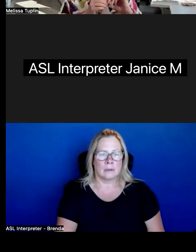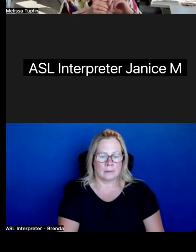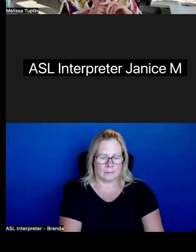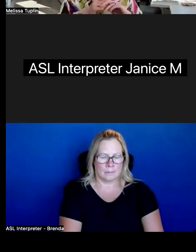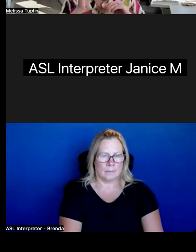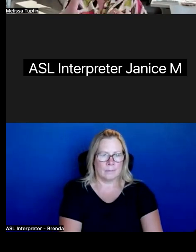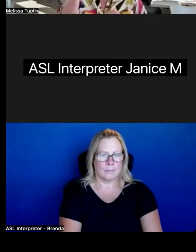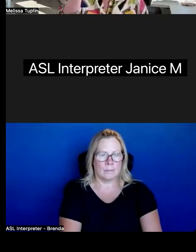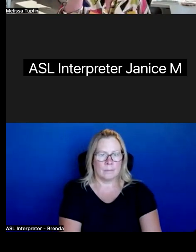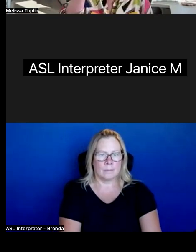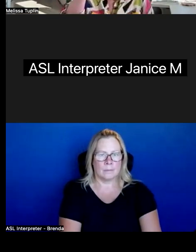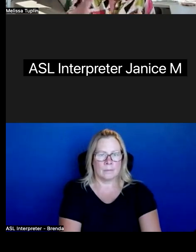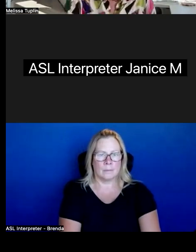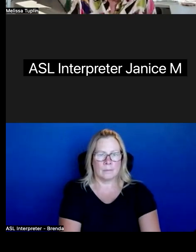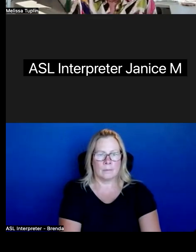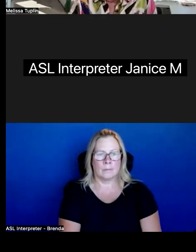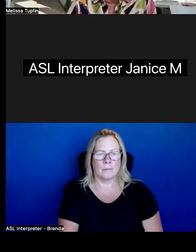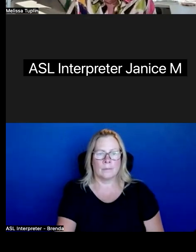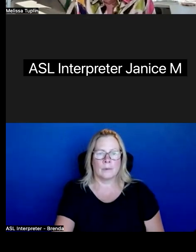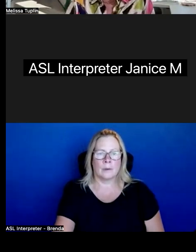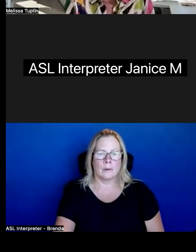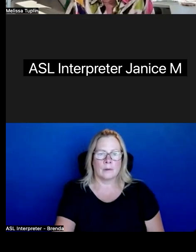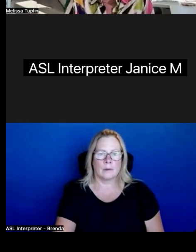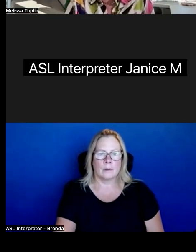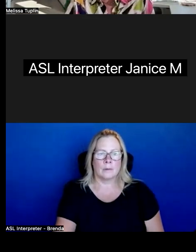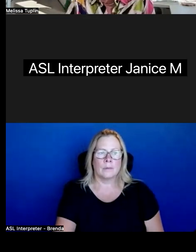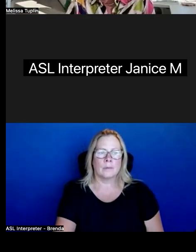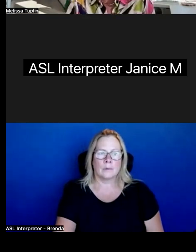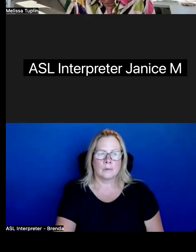When we are making funding decisions in the operating program. We are looking